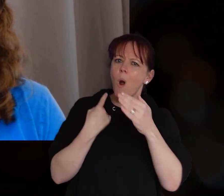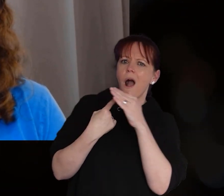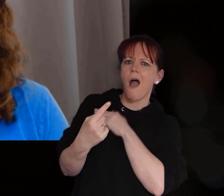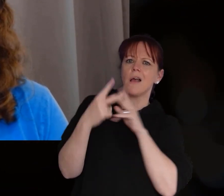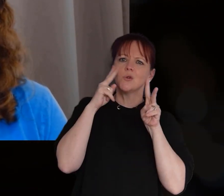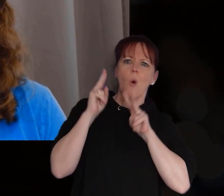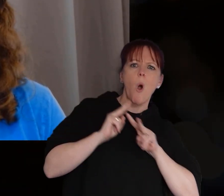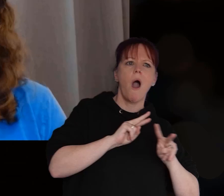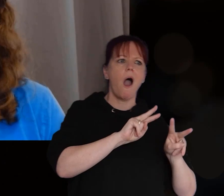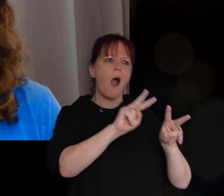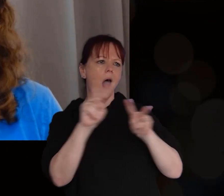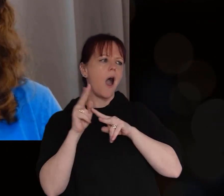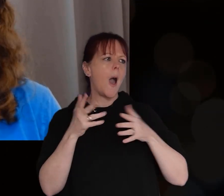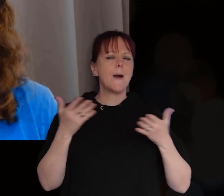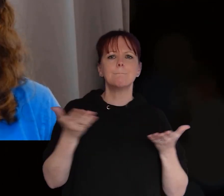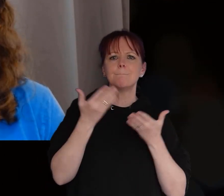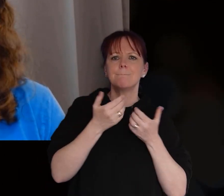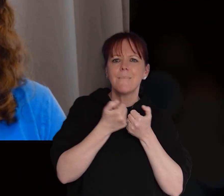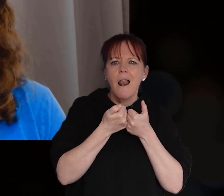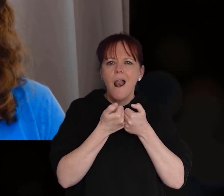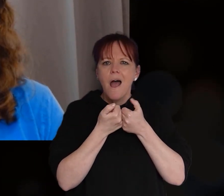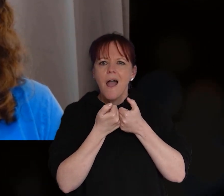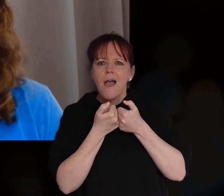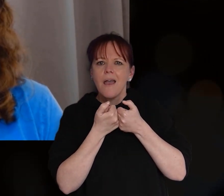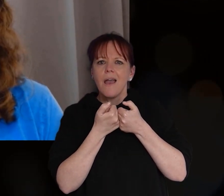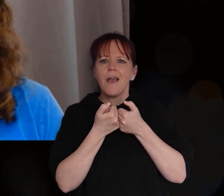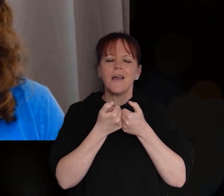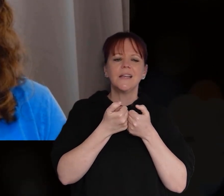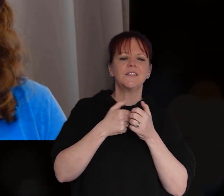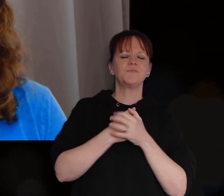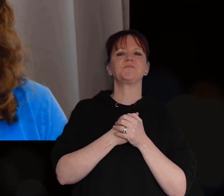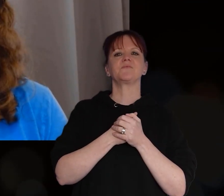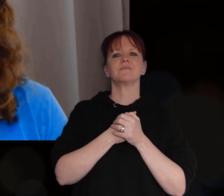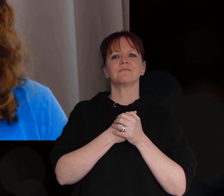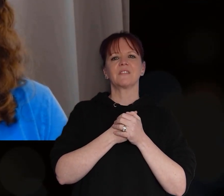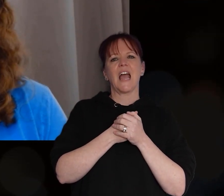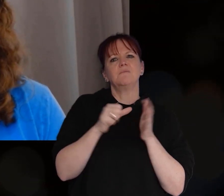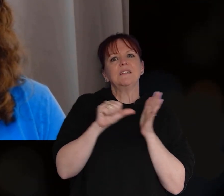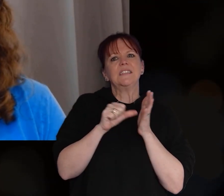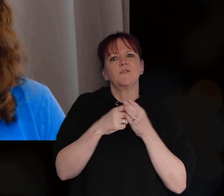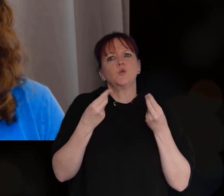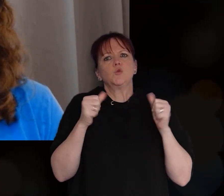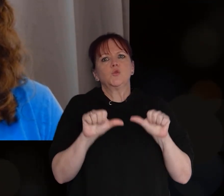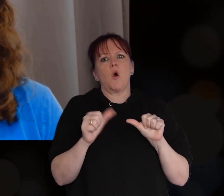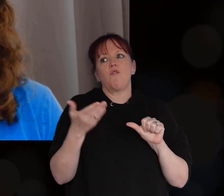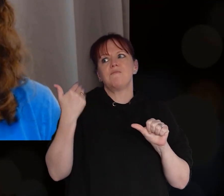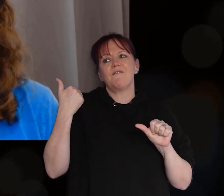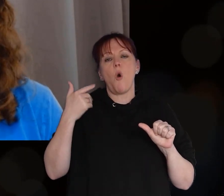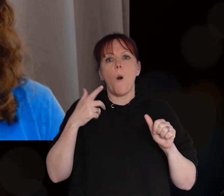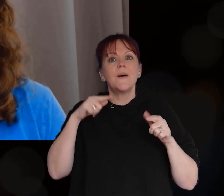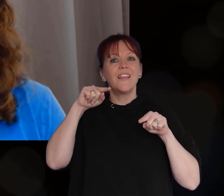that are closer to the design of modern games that have been hard to solve for. This is a great piece of work